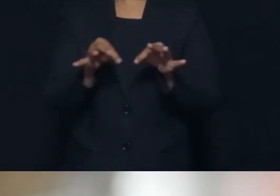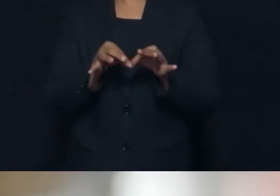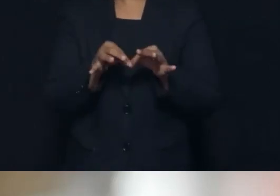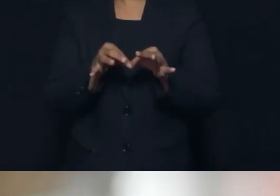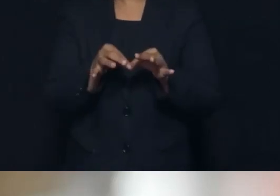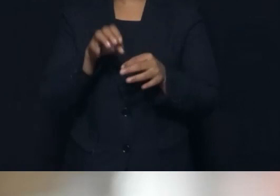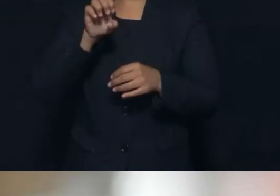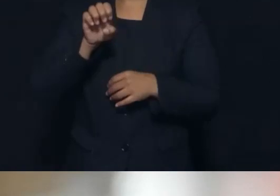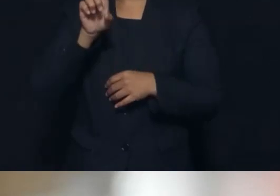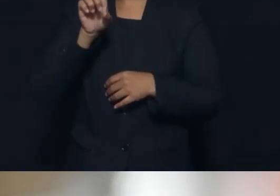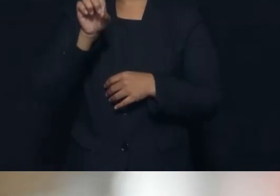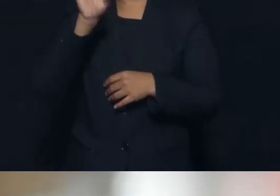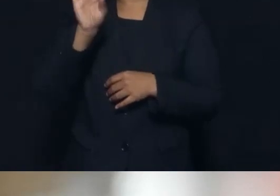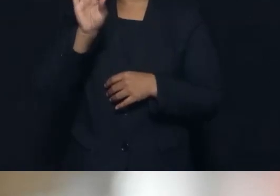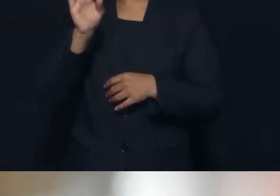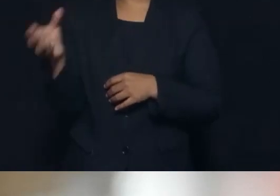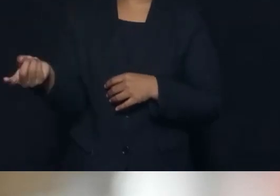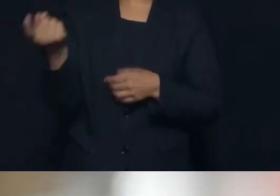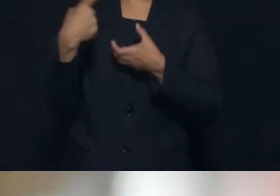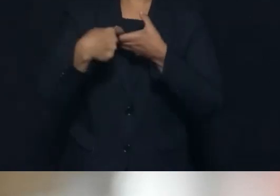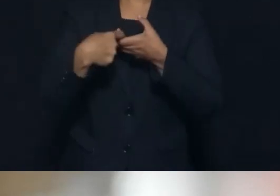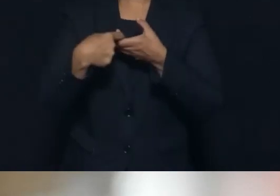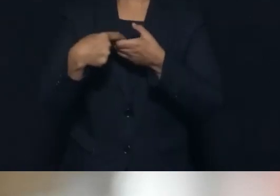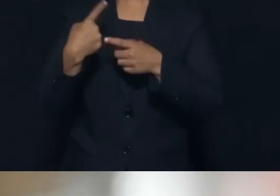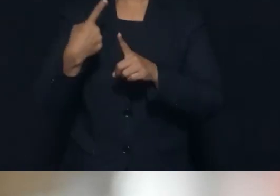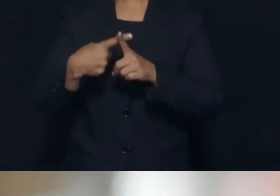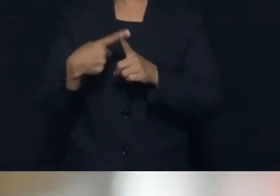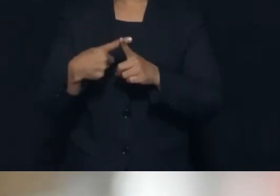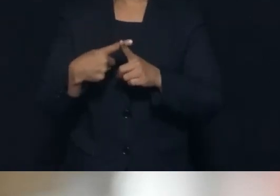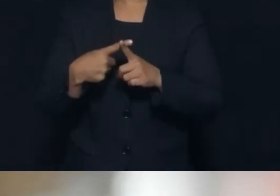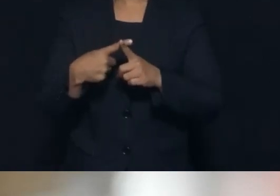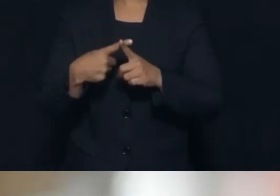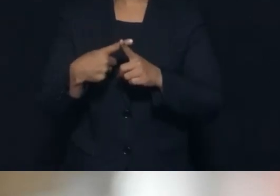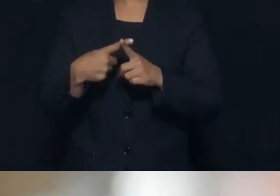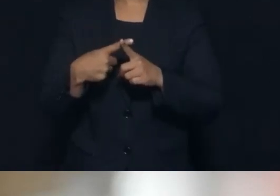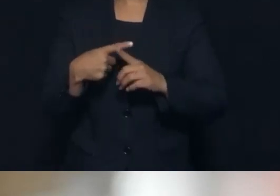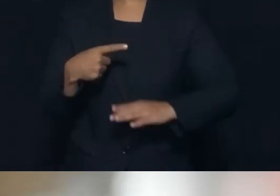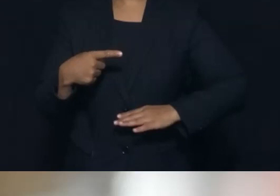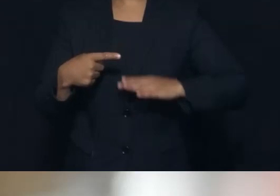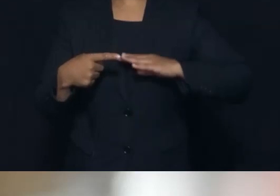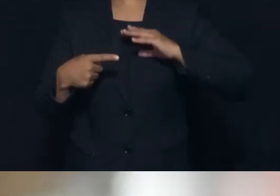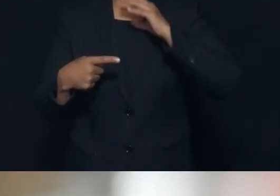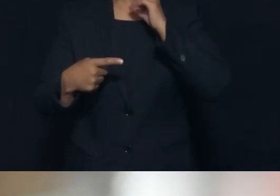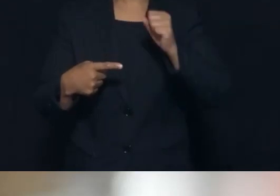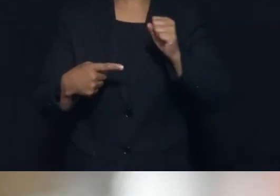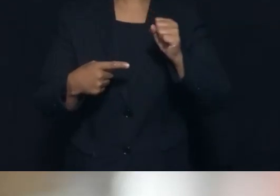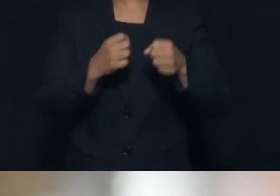in implementing the different legislation on accessibility Thank you. The work programme of the AccessibilityEu center. It is a great tool.